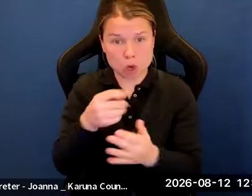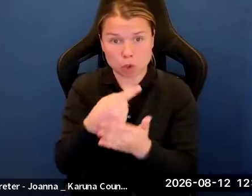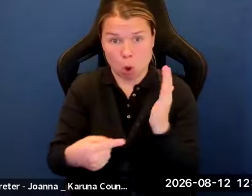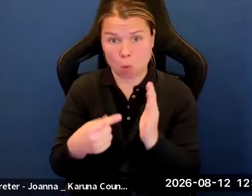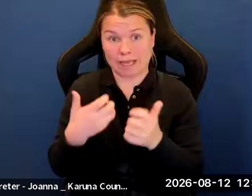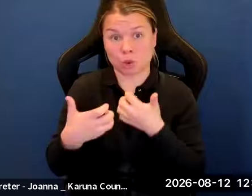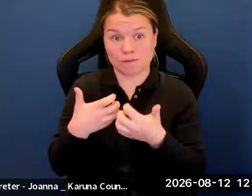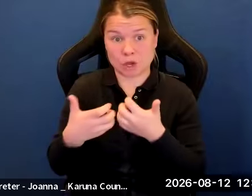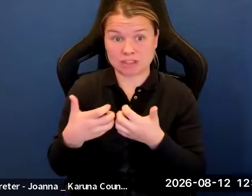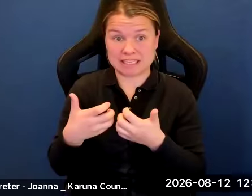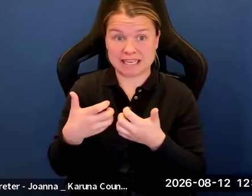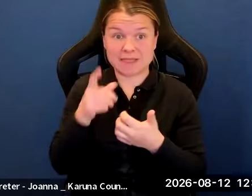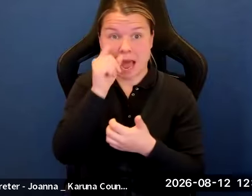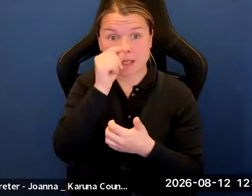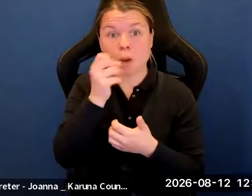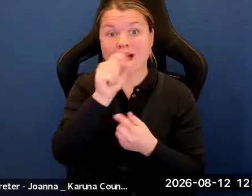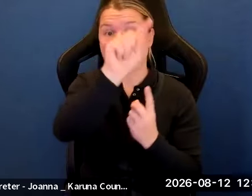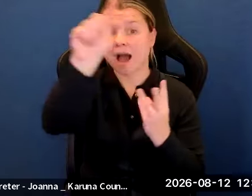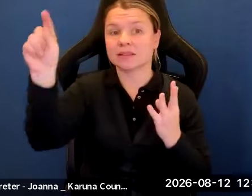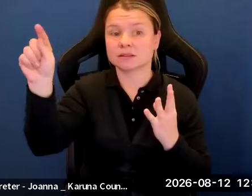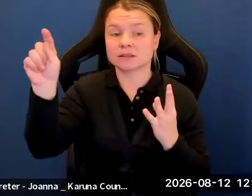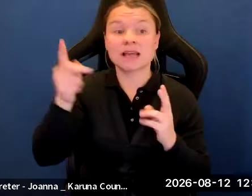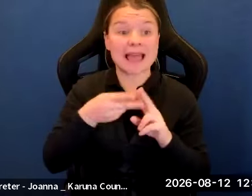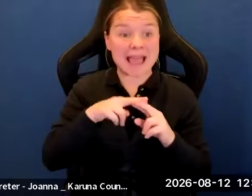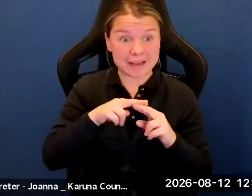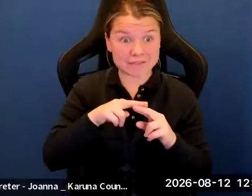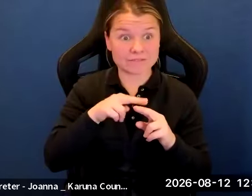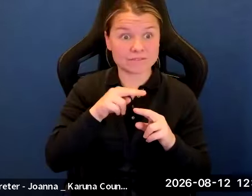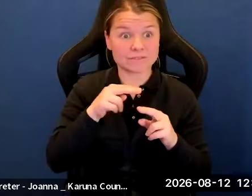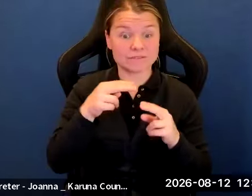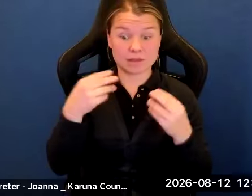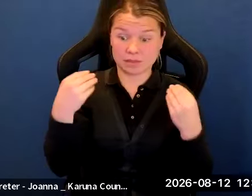however, that this does - it's not just universities that are